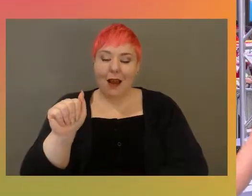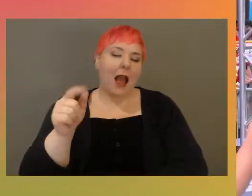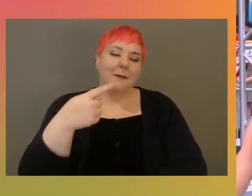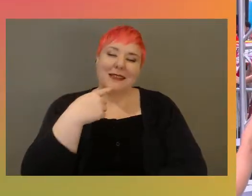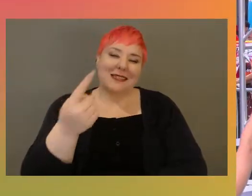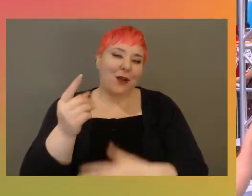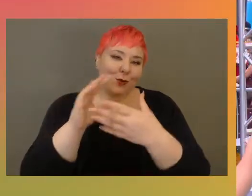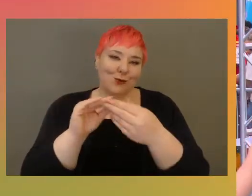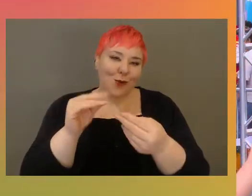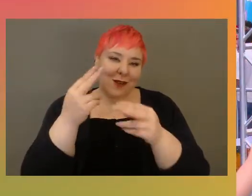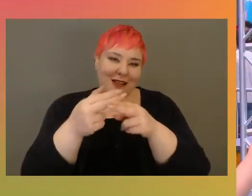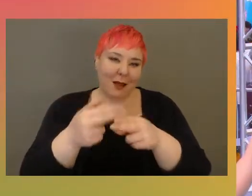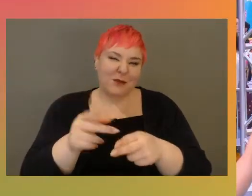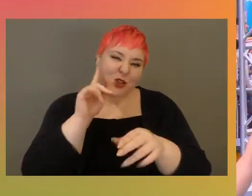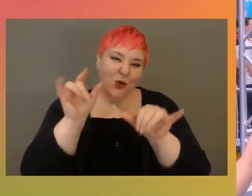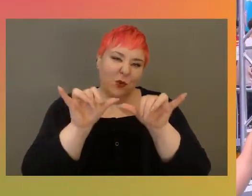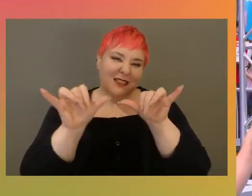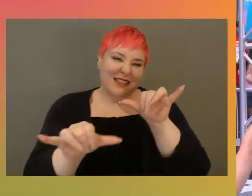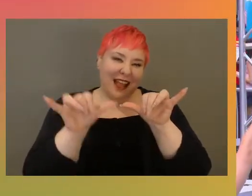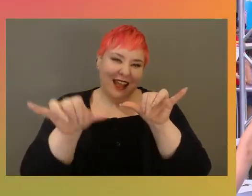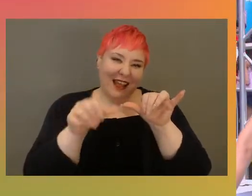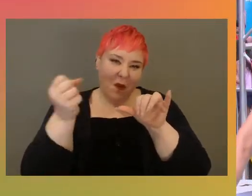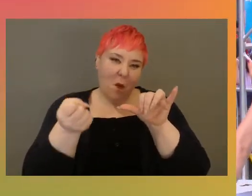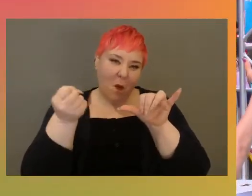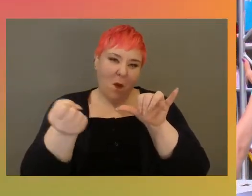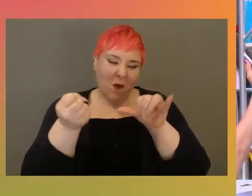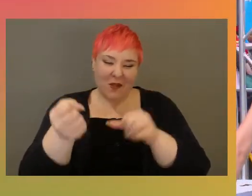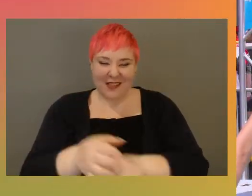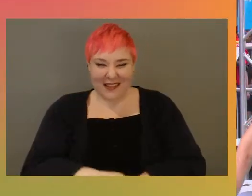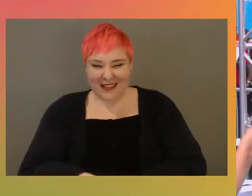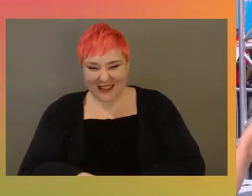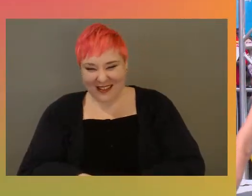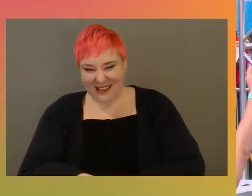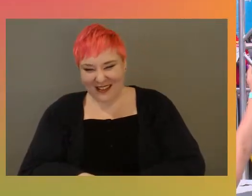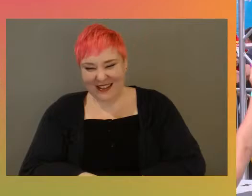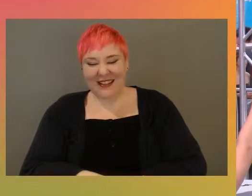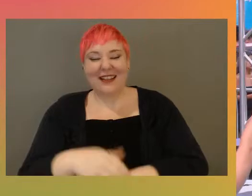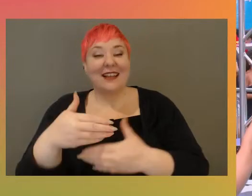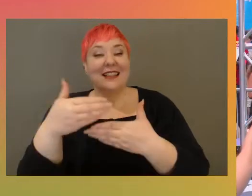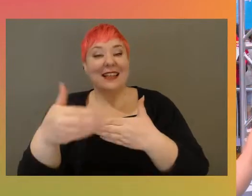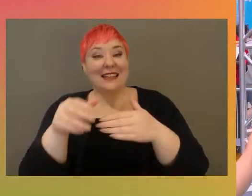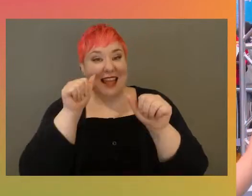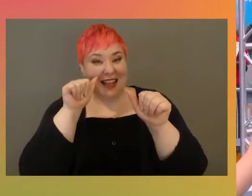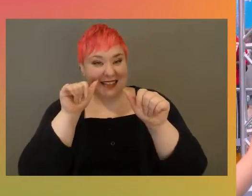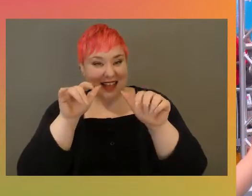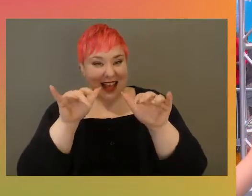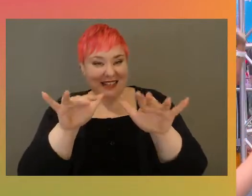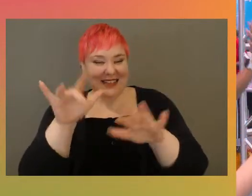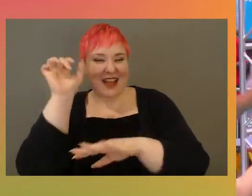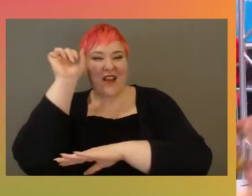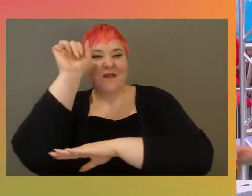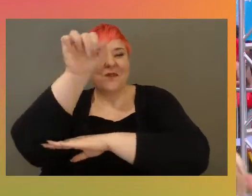IS CALLED A CHAIR POSE, IT IS